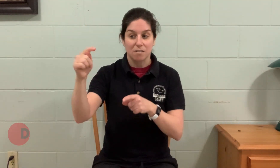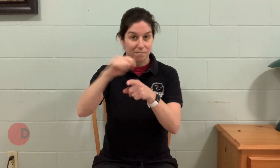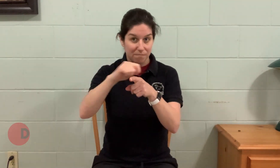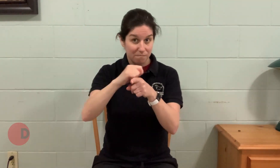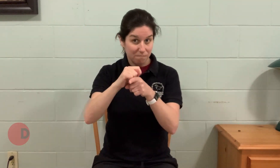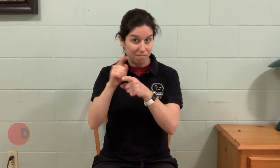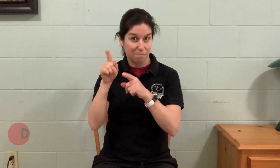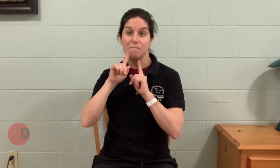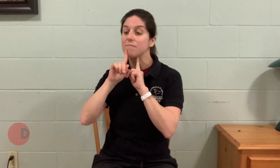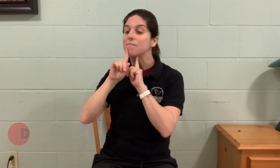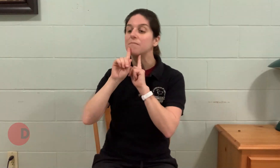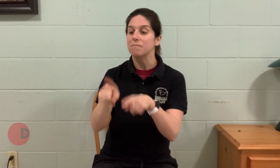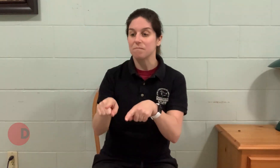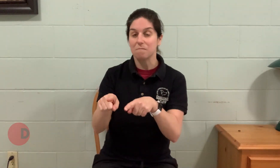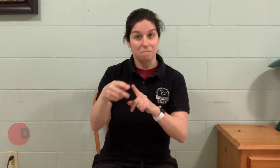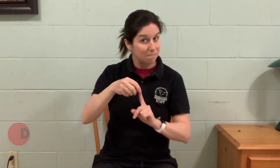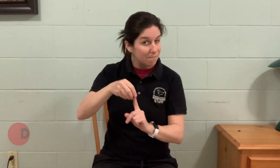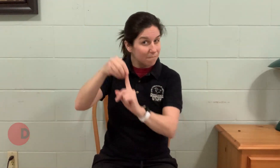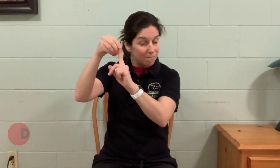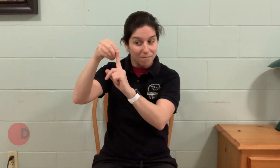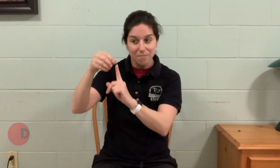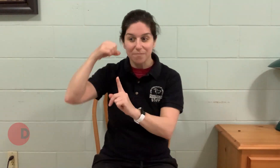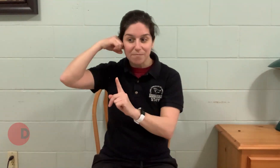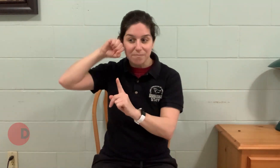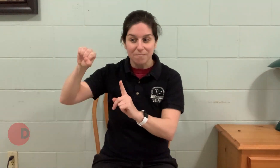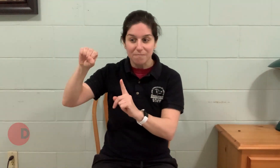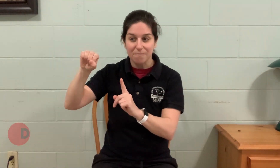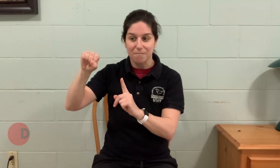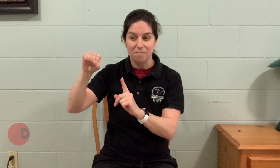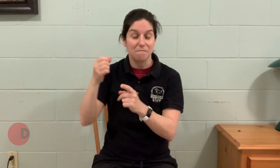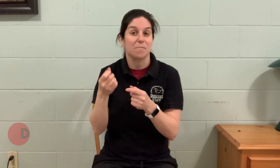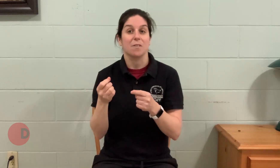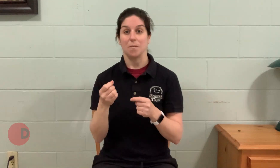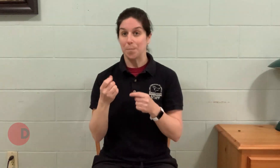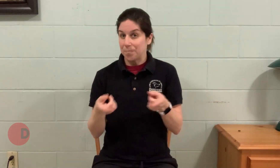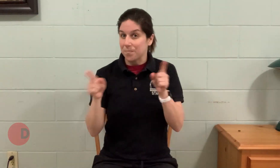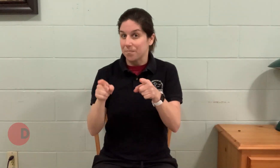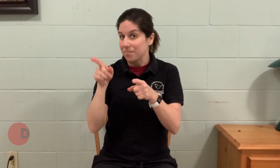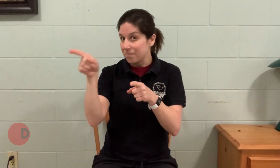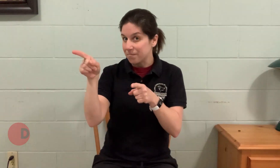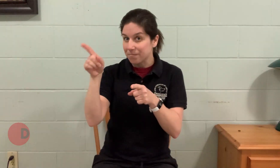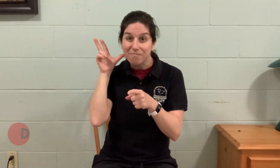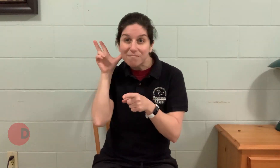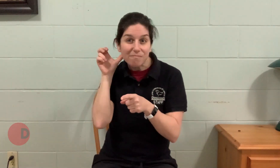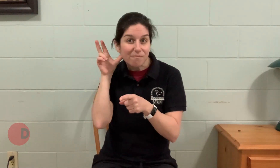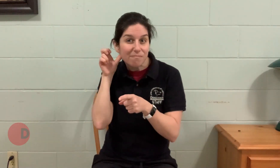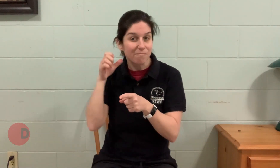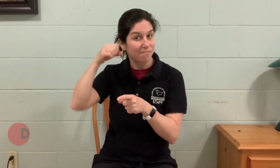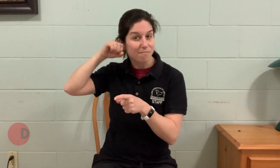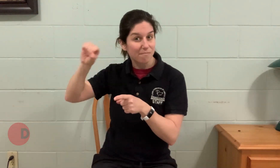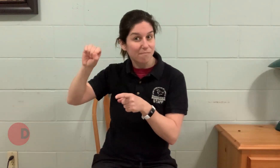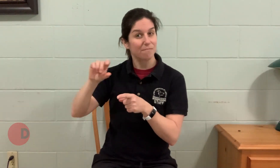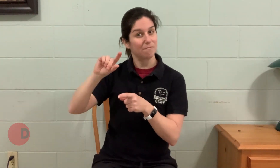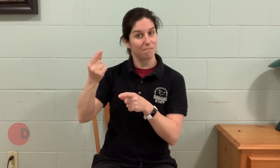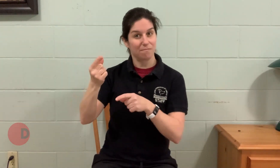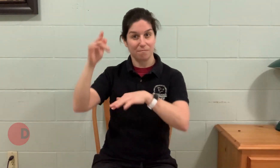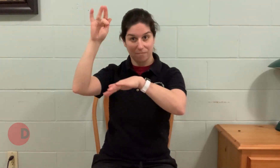Dogs are trained to respond to special sounds. When they hear the sound,